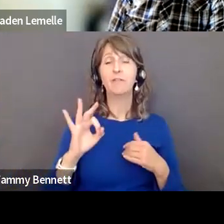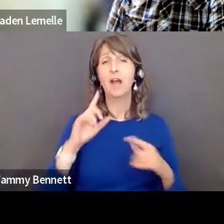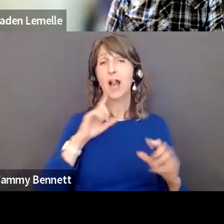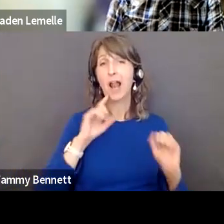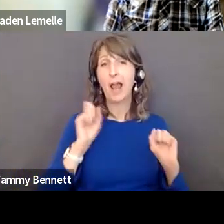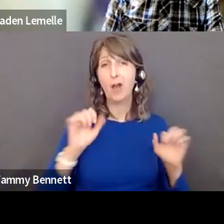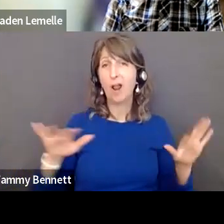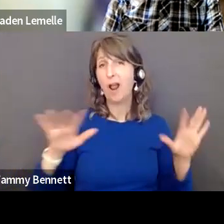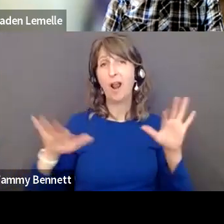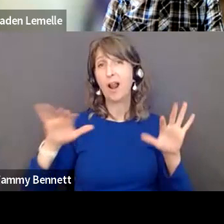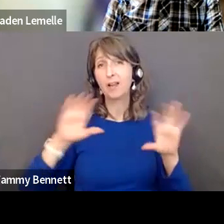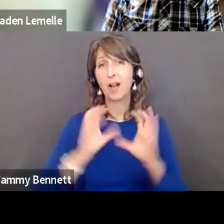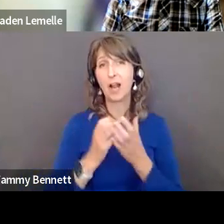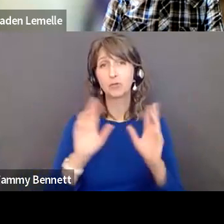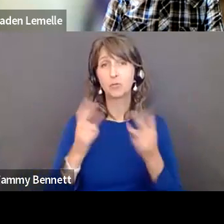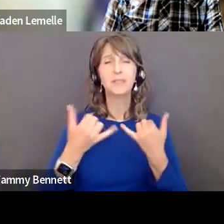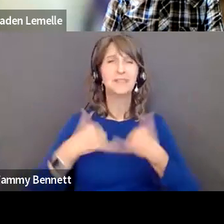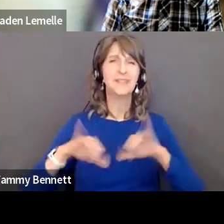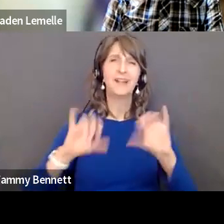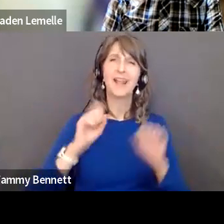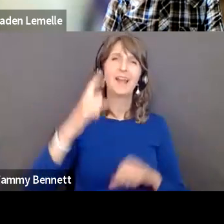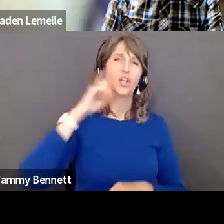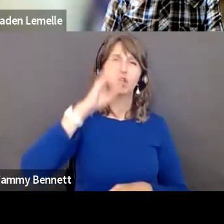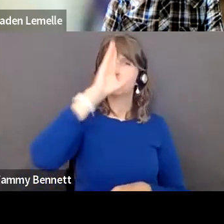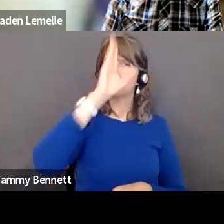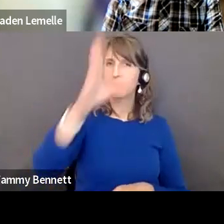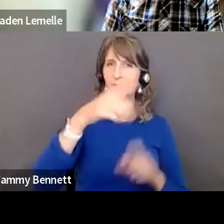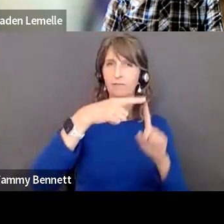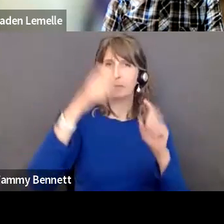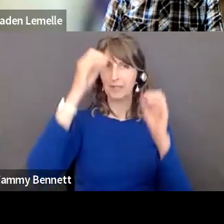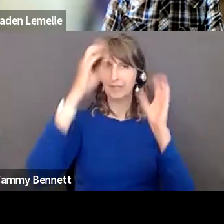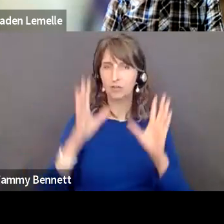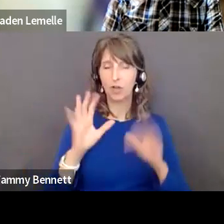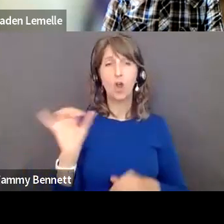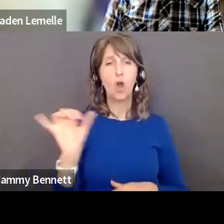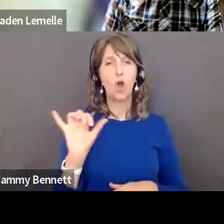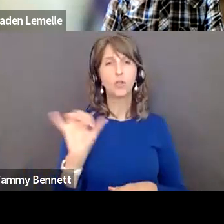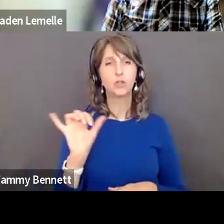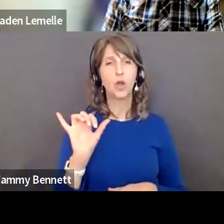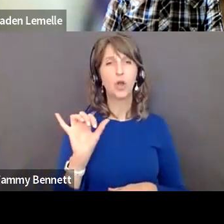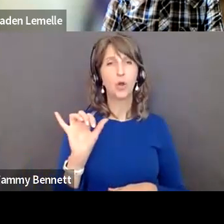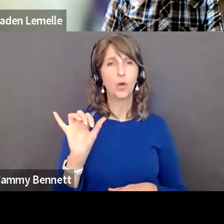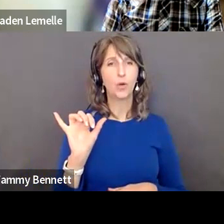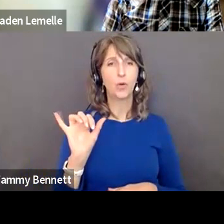I could still hear. Directly from the teacher and I also had.